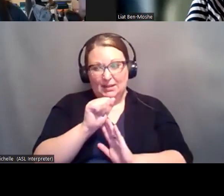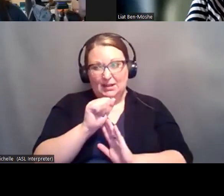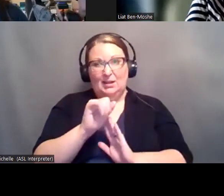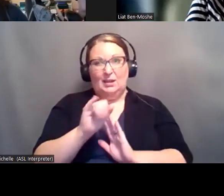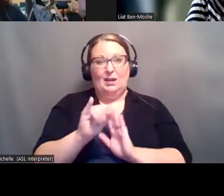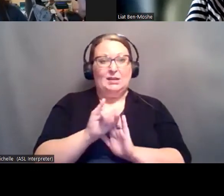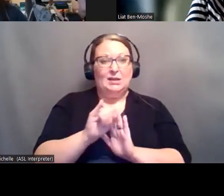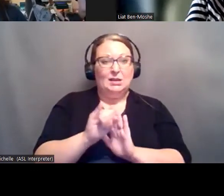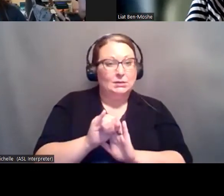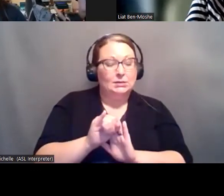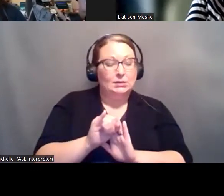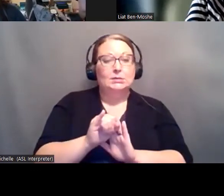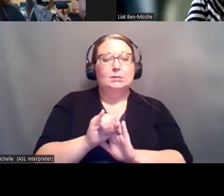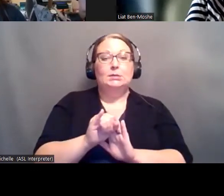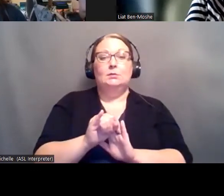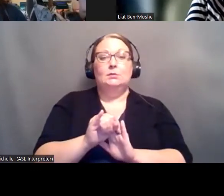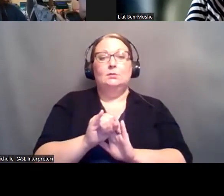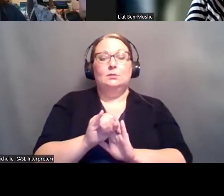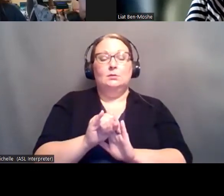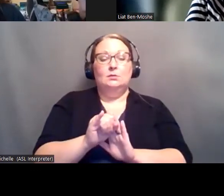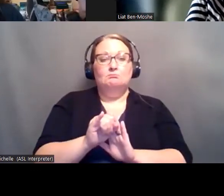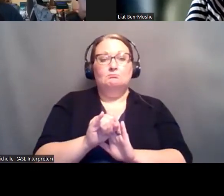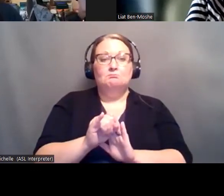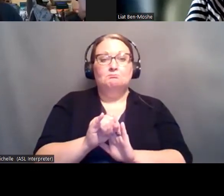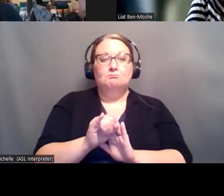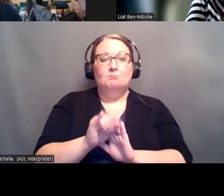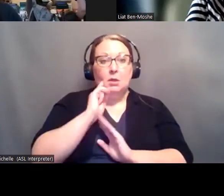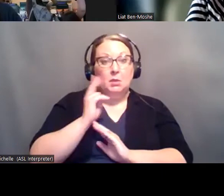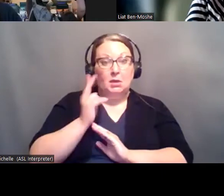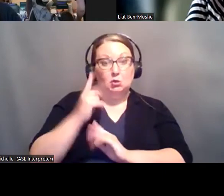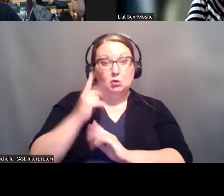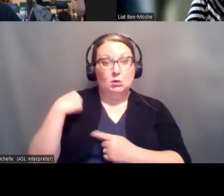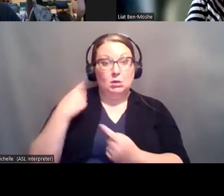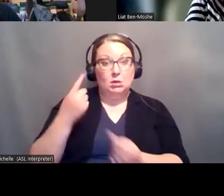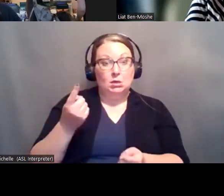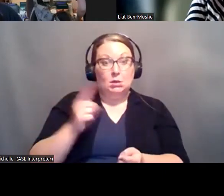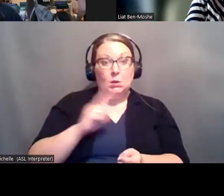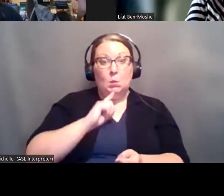And I think that the history of it really amazes me